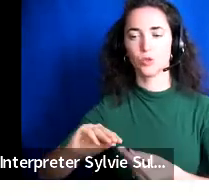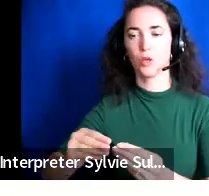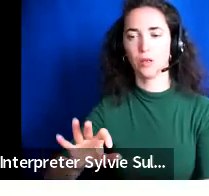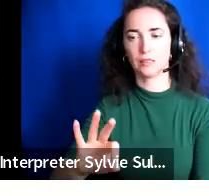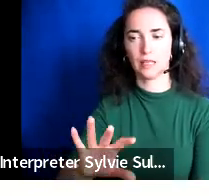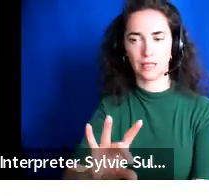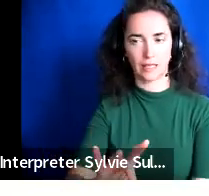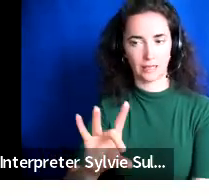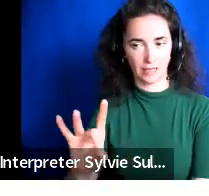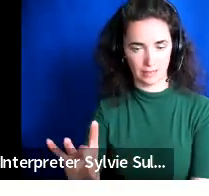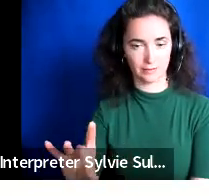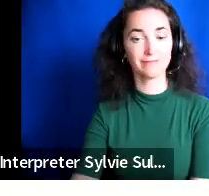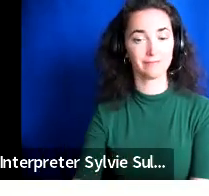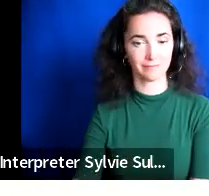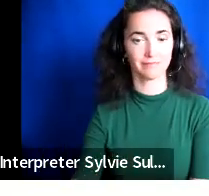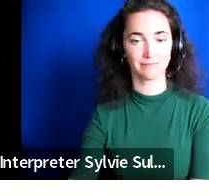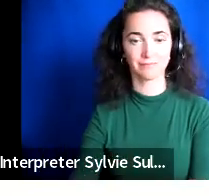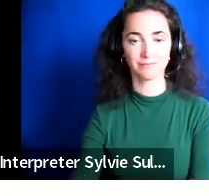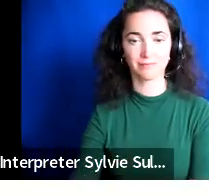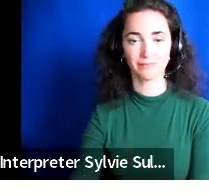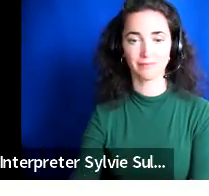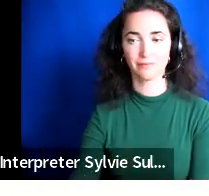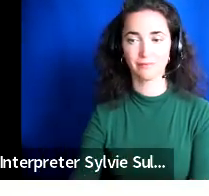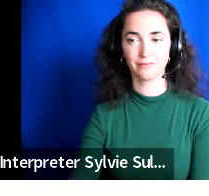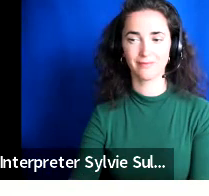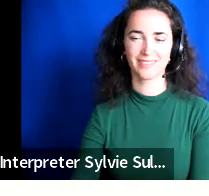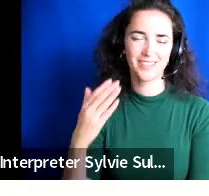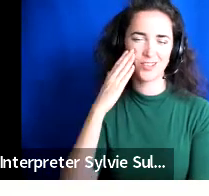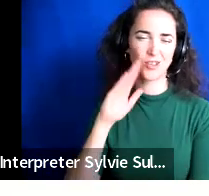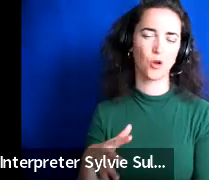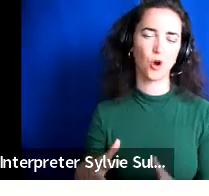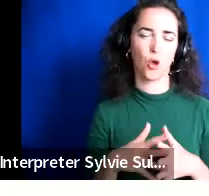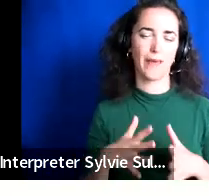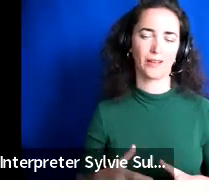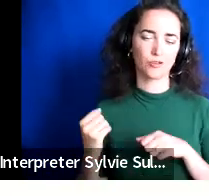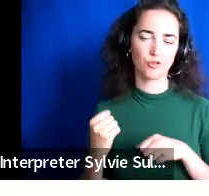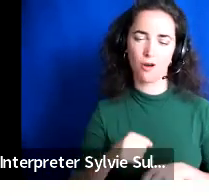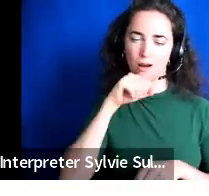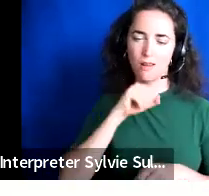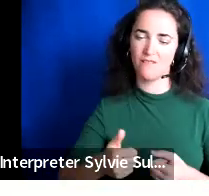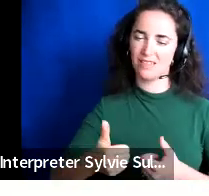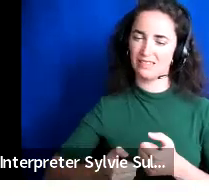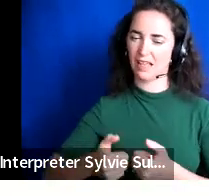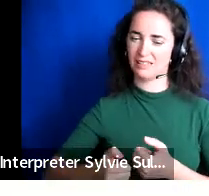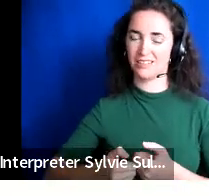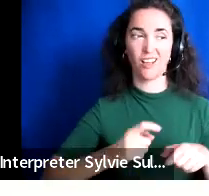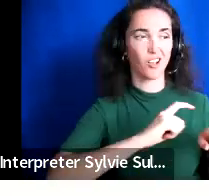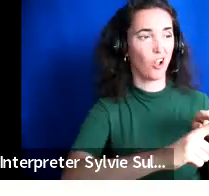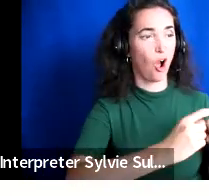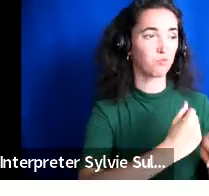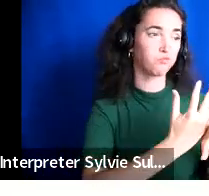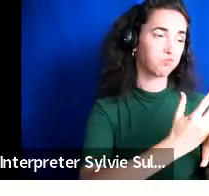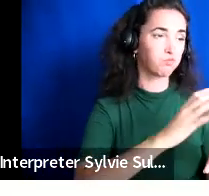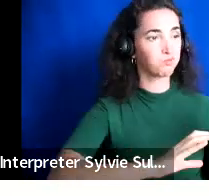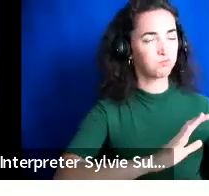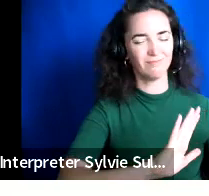And we know that people Americans are really becoming more reliant on Texas. And there's more texting happening than actually picking up the phone and calling someone.